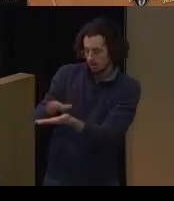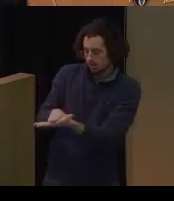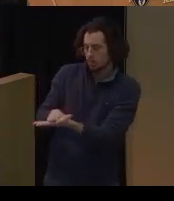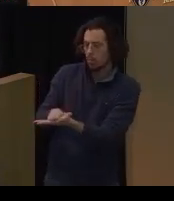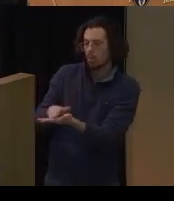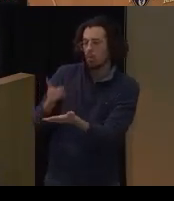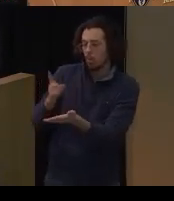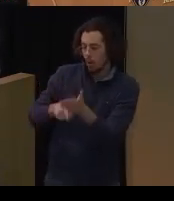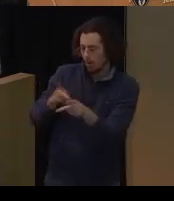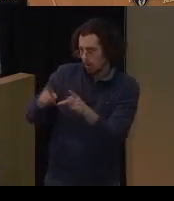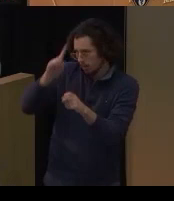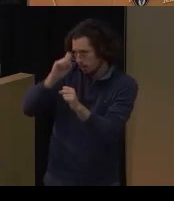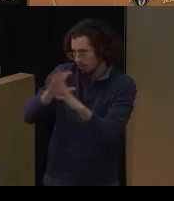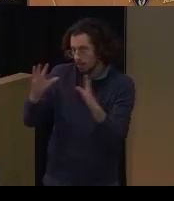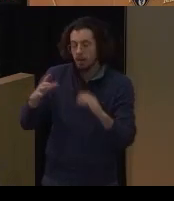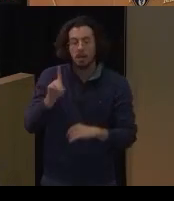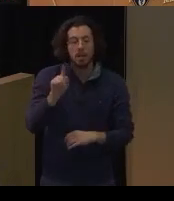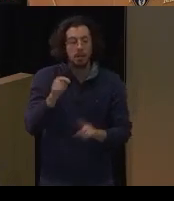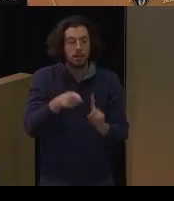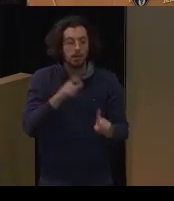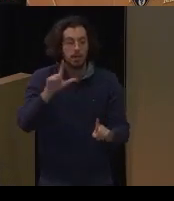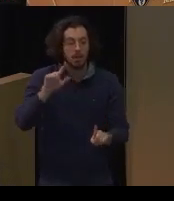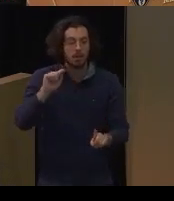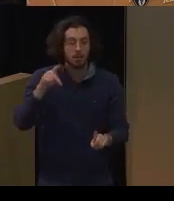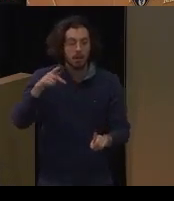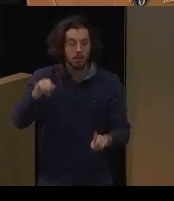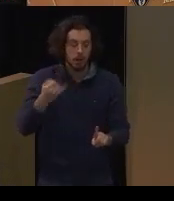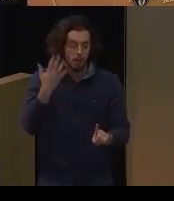reason I'm showing you data from ltbj is because we did the best job explaining variance in terms